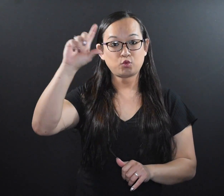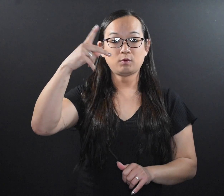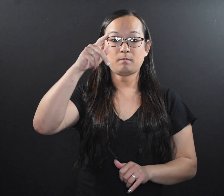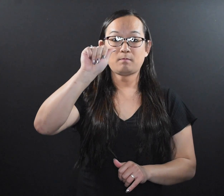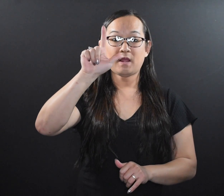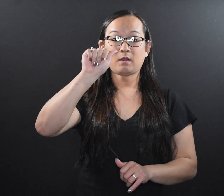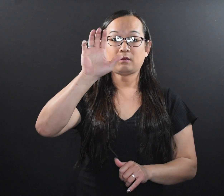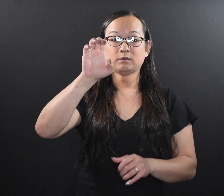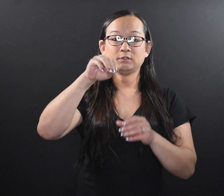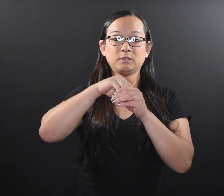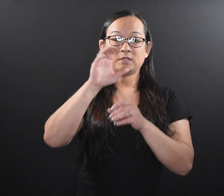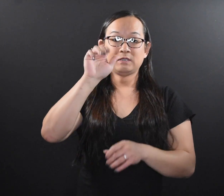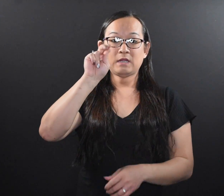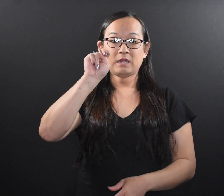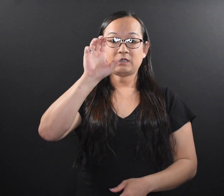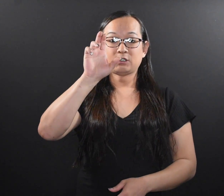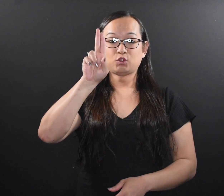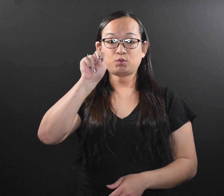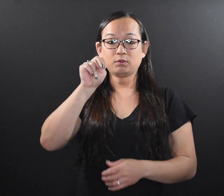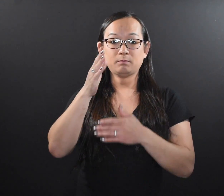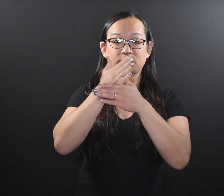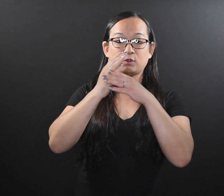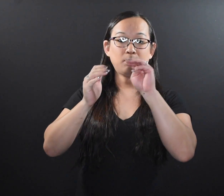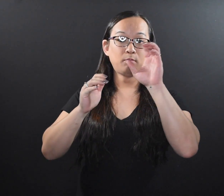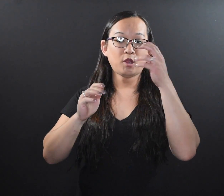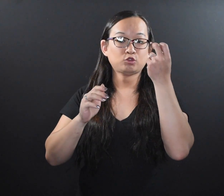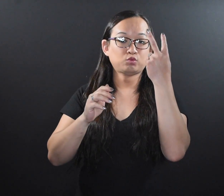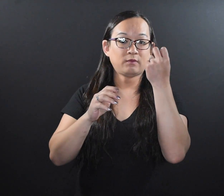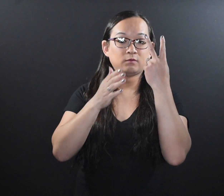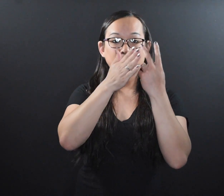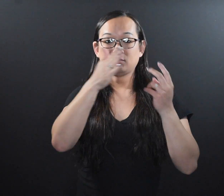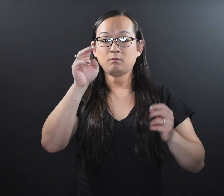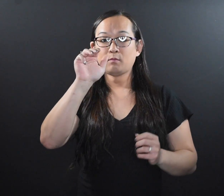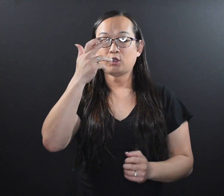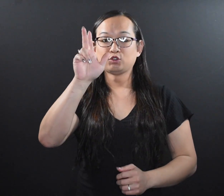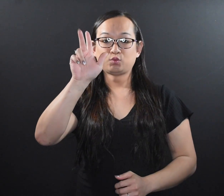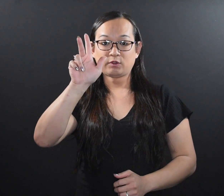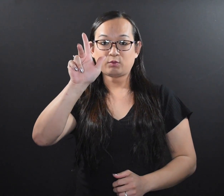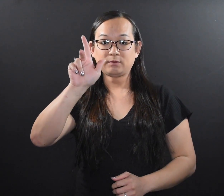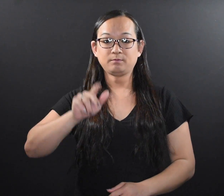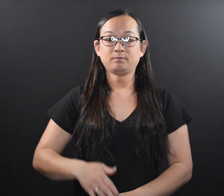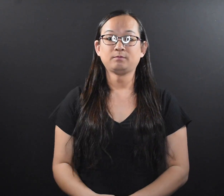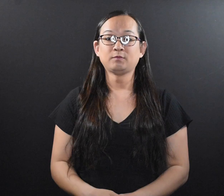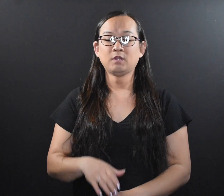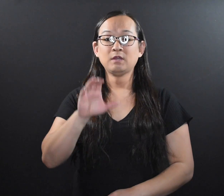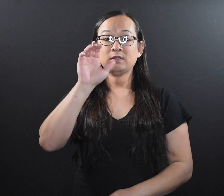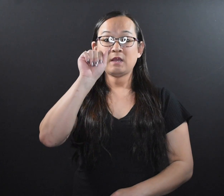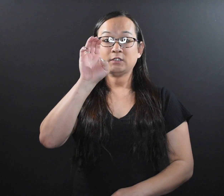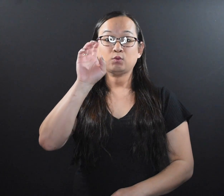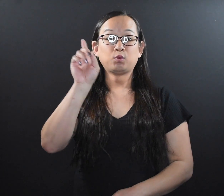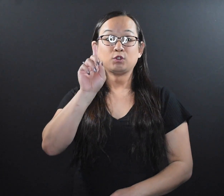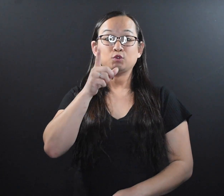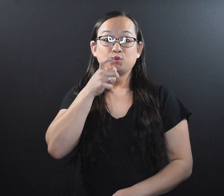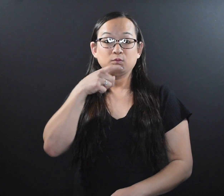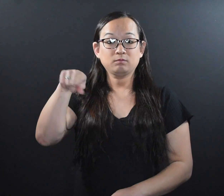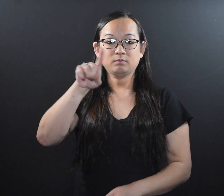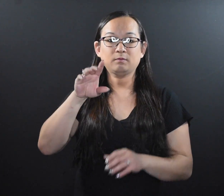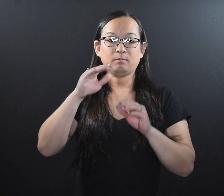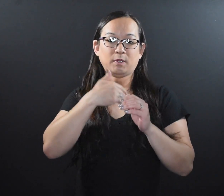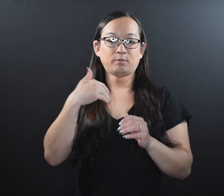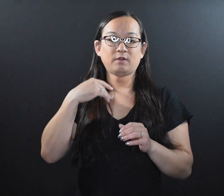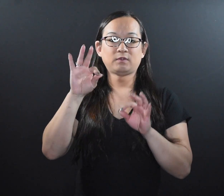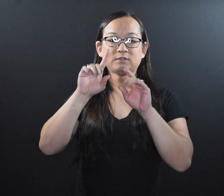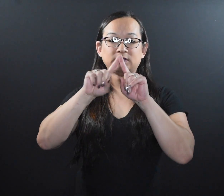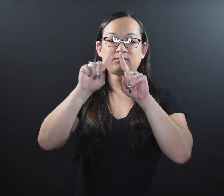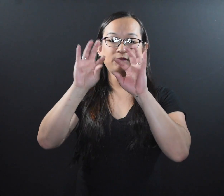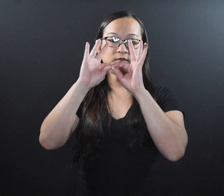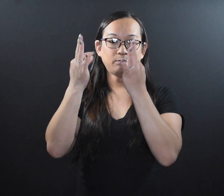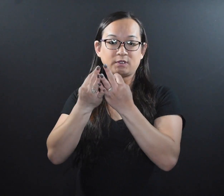Palace in Cancun between March 12 and March 23. The cases were in members of different families.